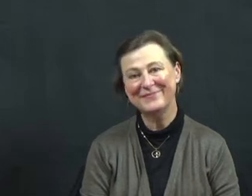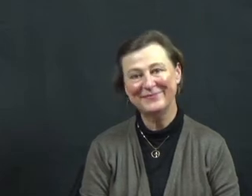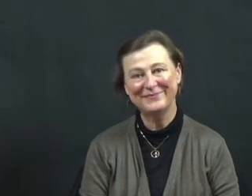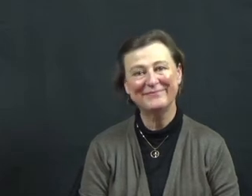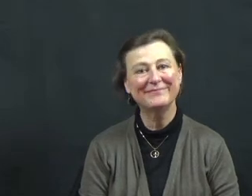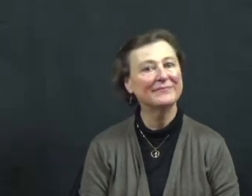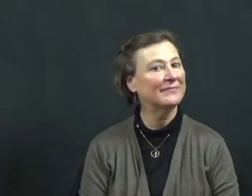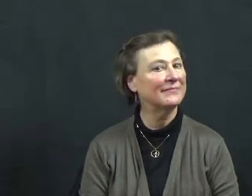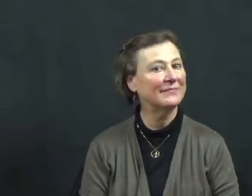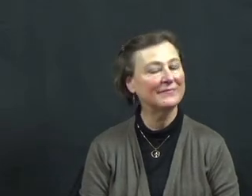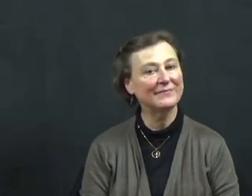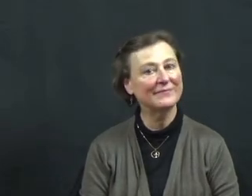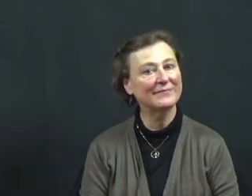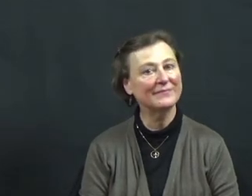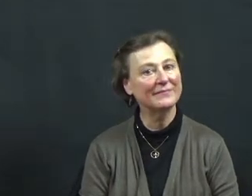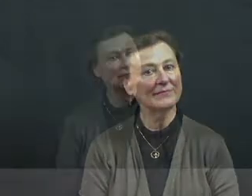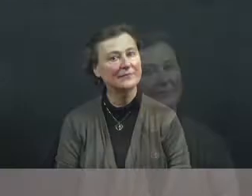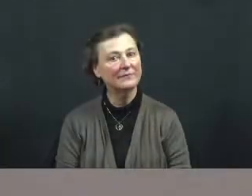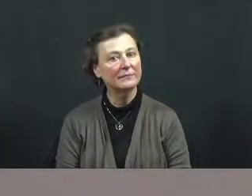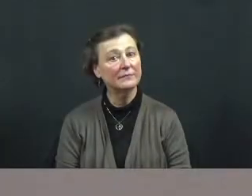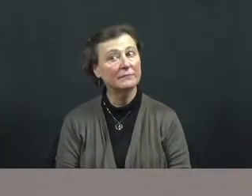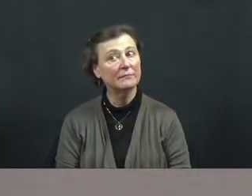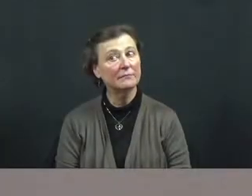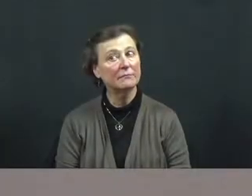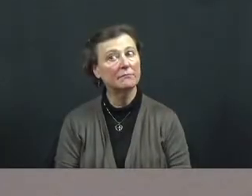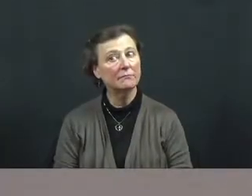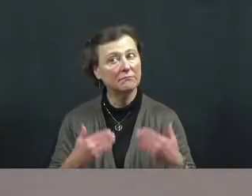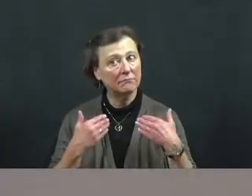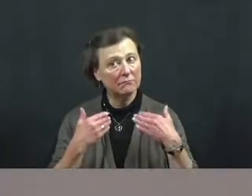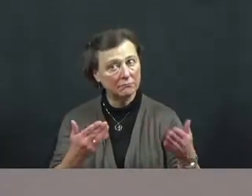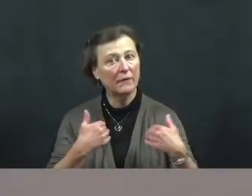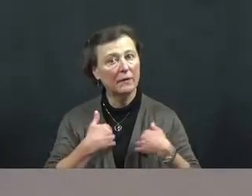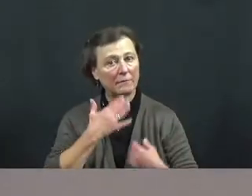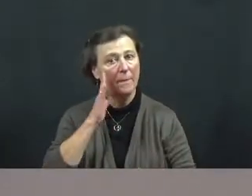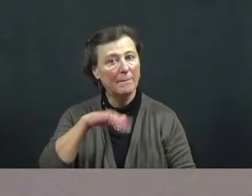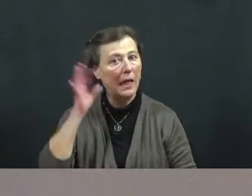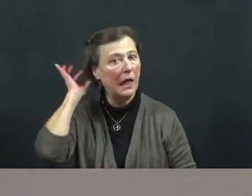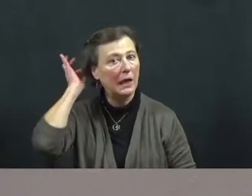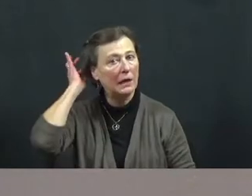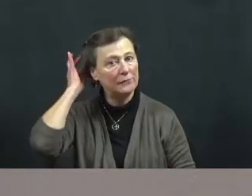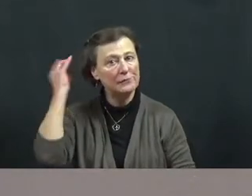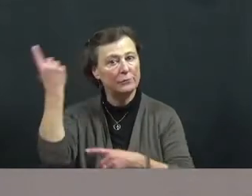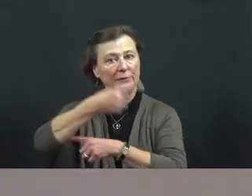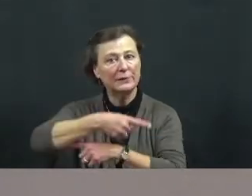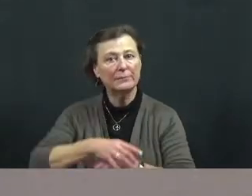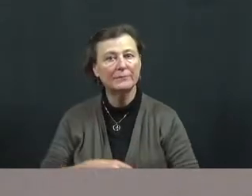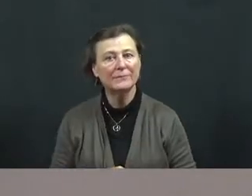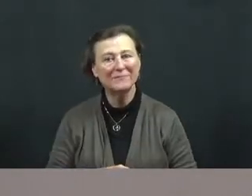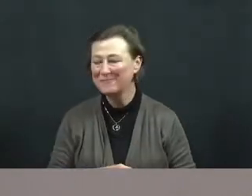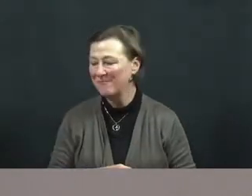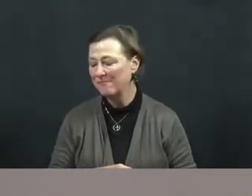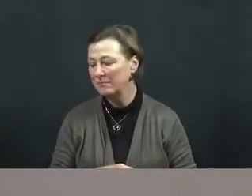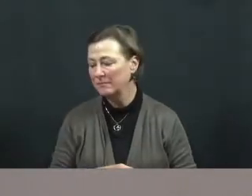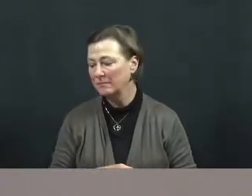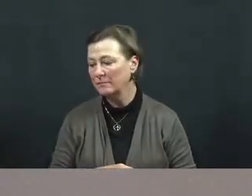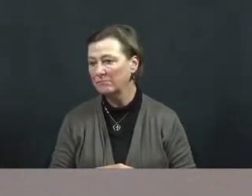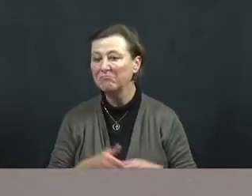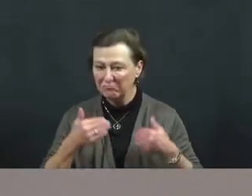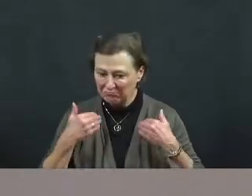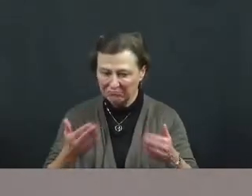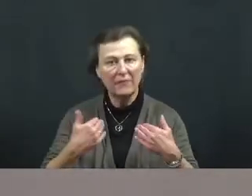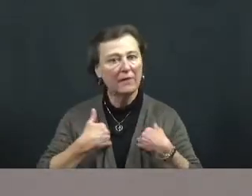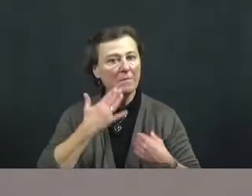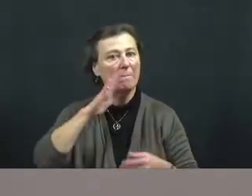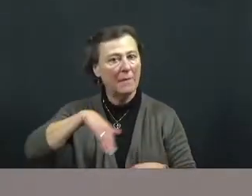Let there be bad hair days.